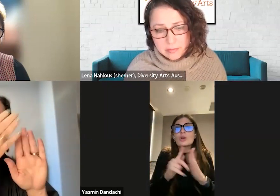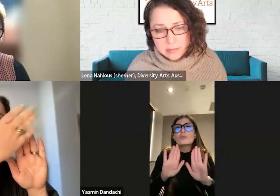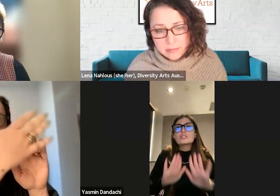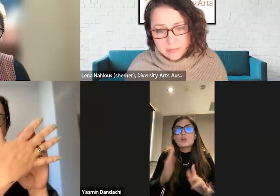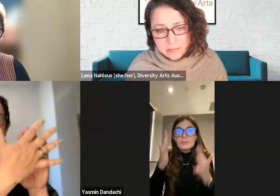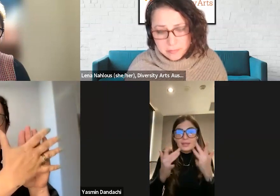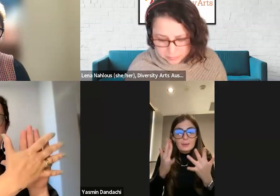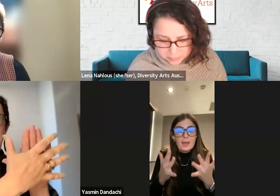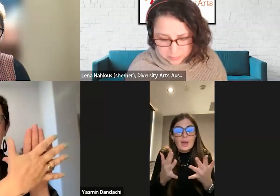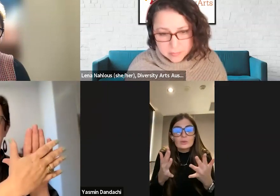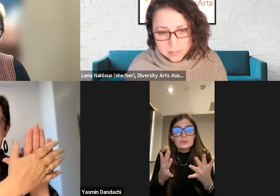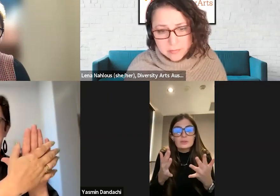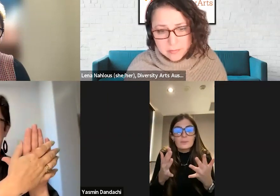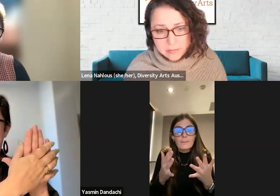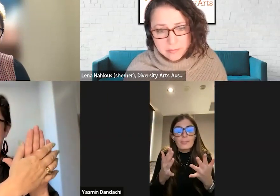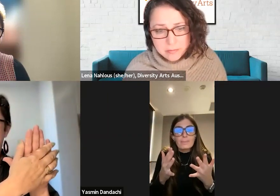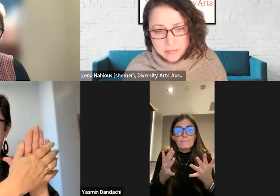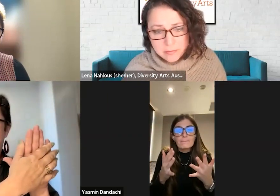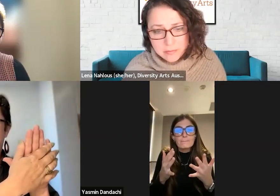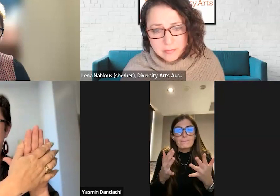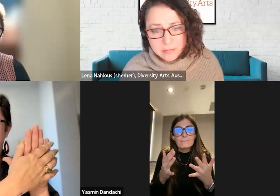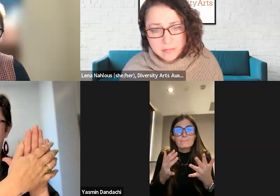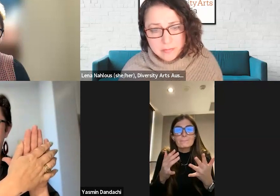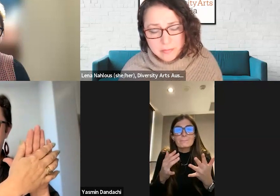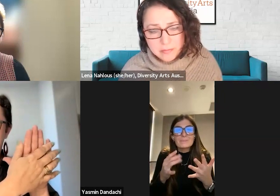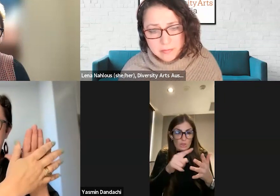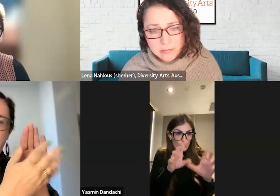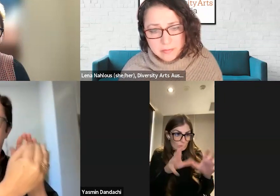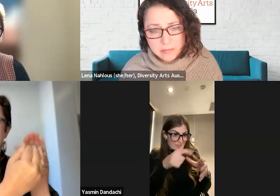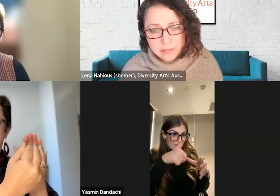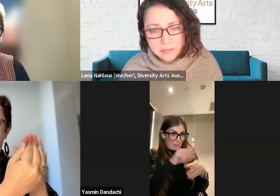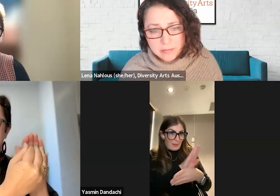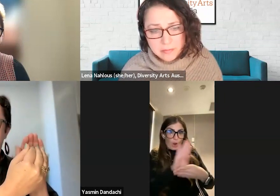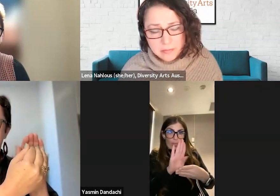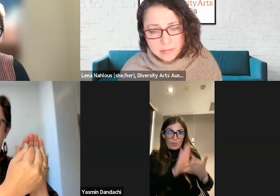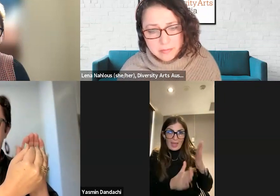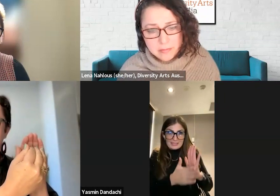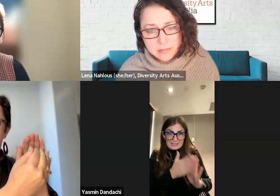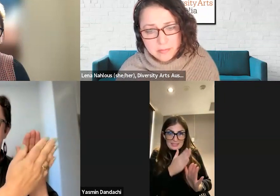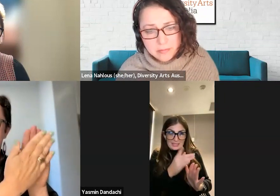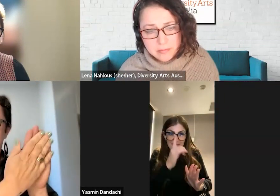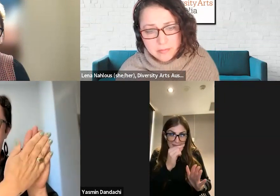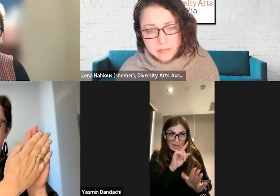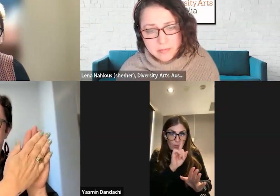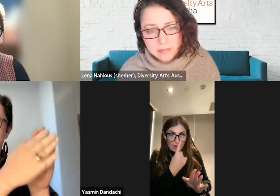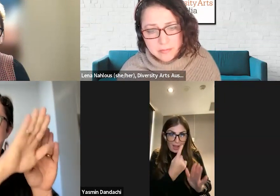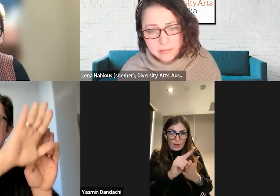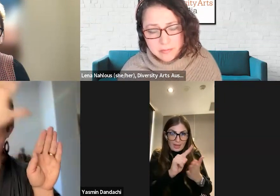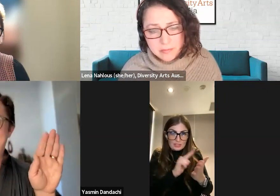as just those people on those boards and whether we can or cannot get around the legislation to fund them,